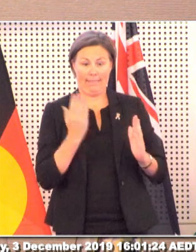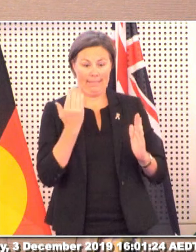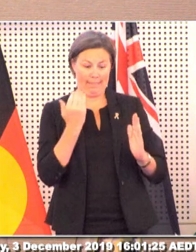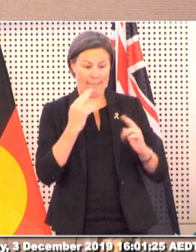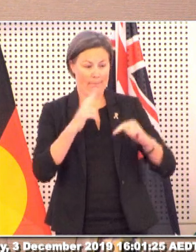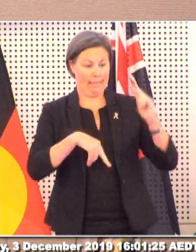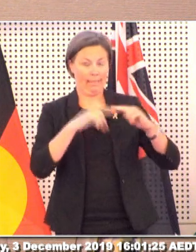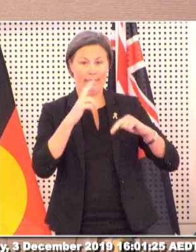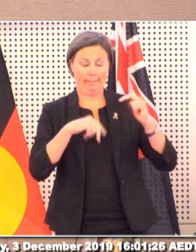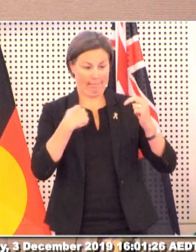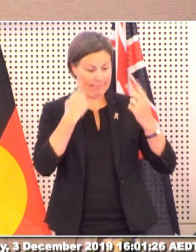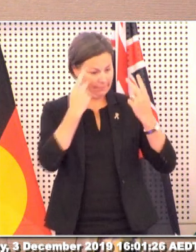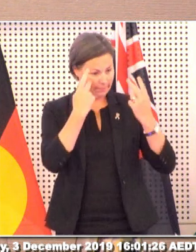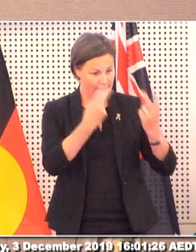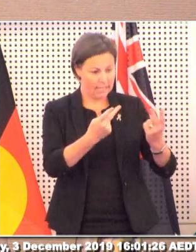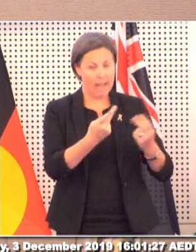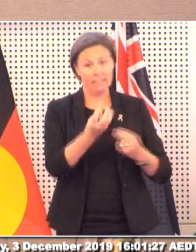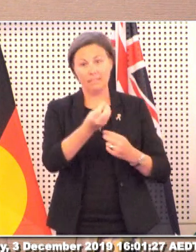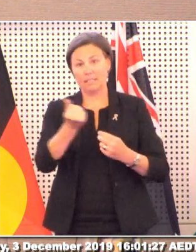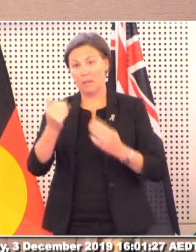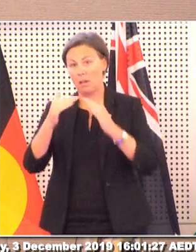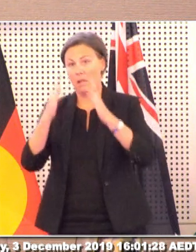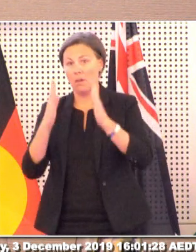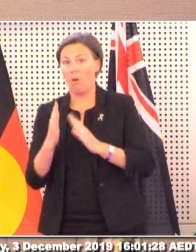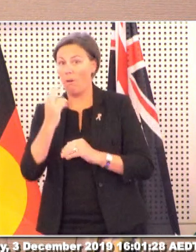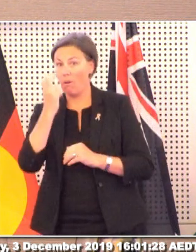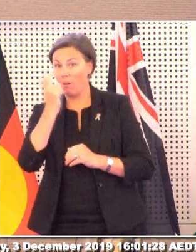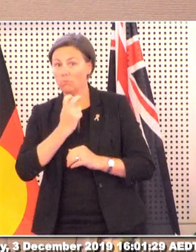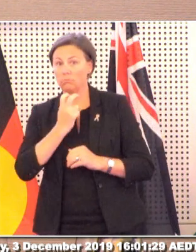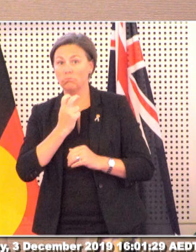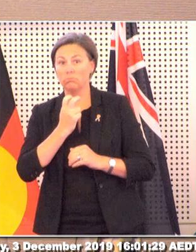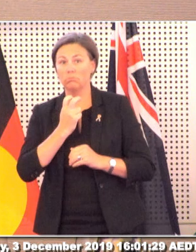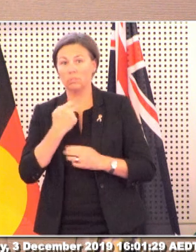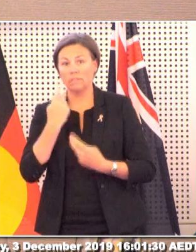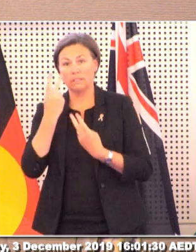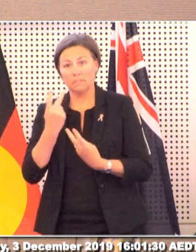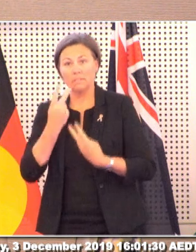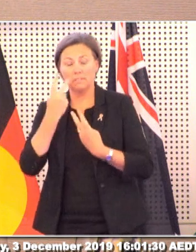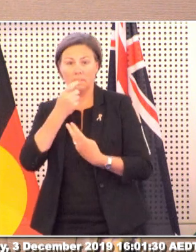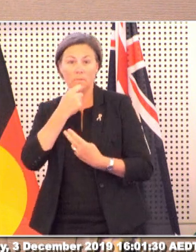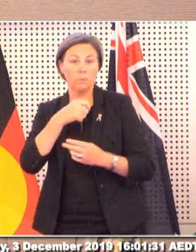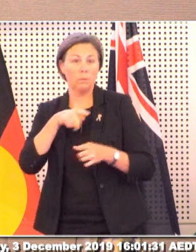There are also some older homes that I’ve visited over a number of years as well.